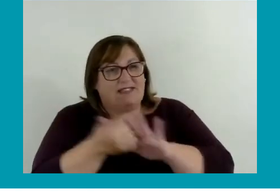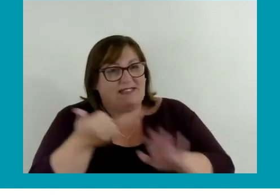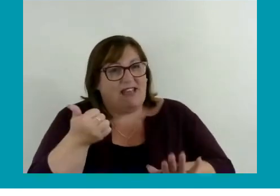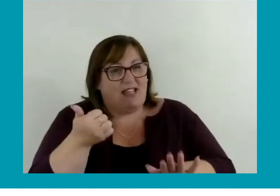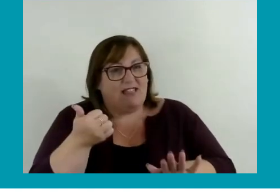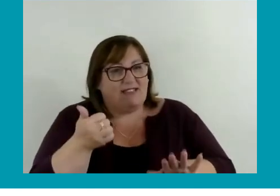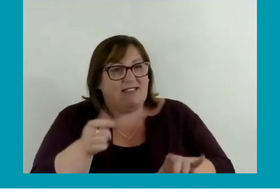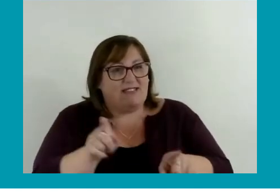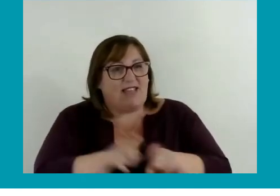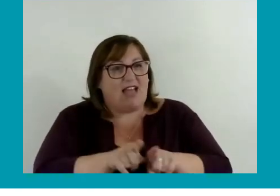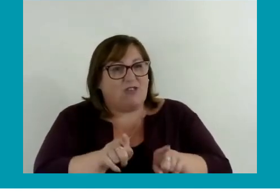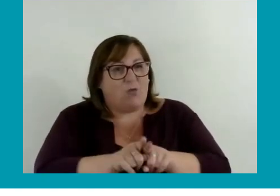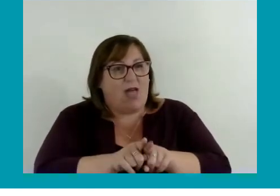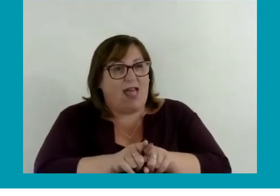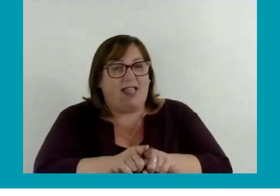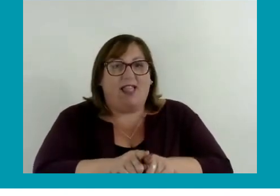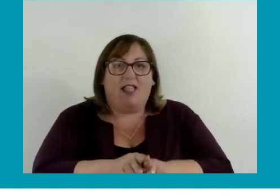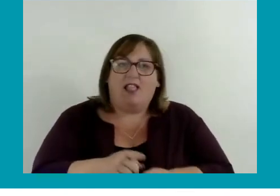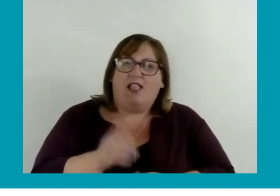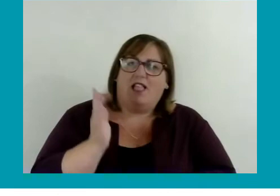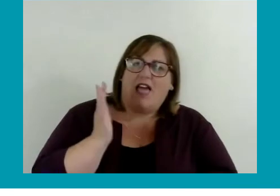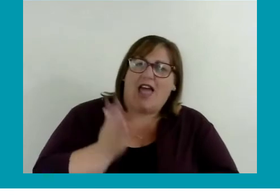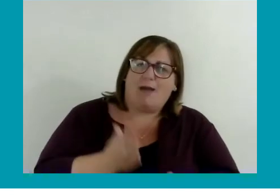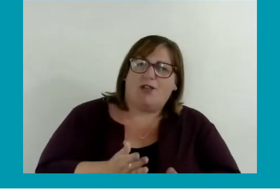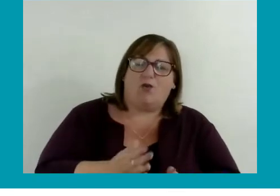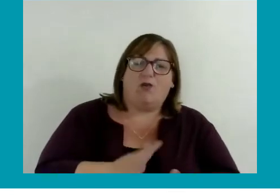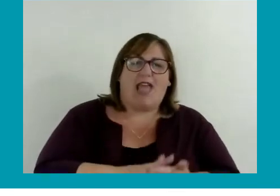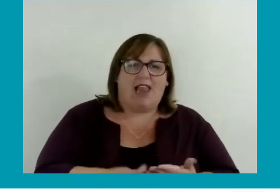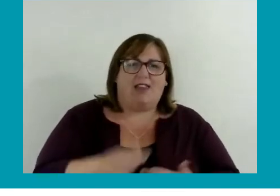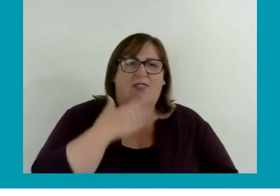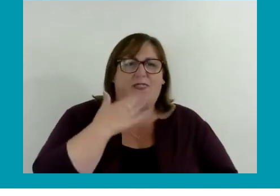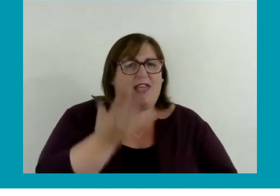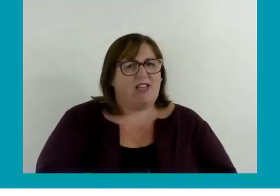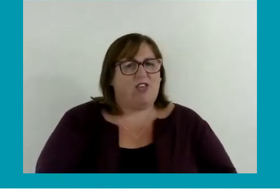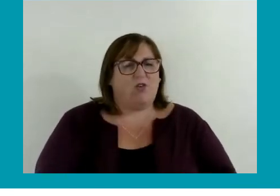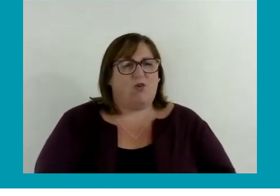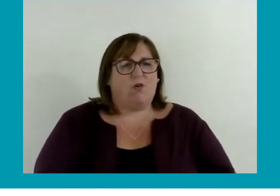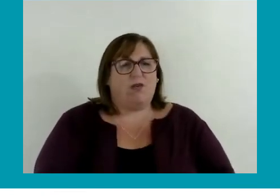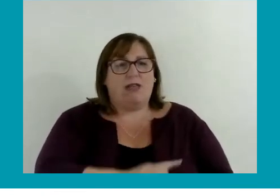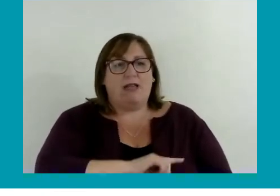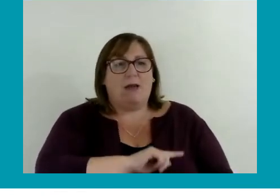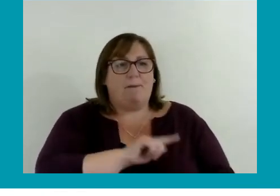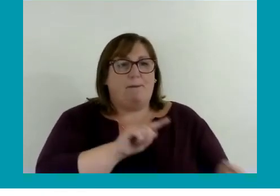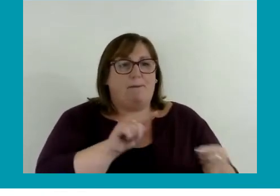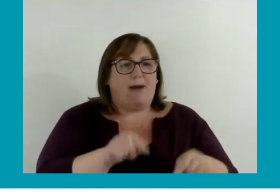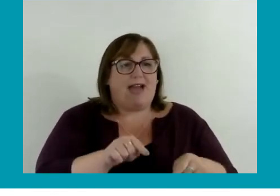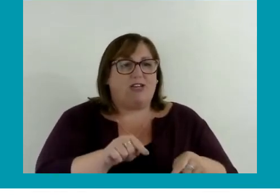absolutely helen thank you i'm going to come back to nicole um i wanted to ask